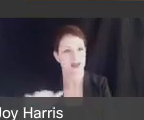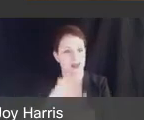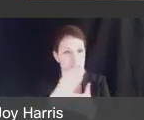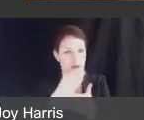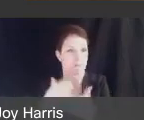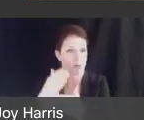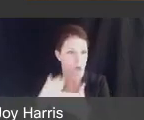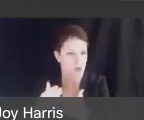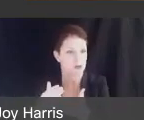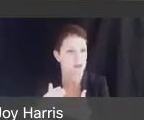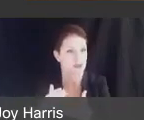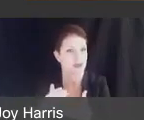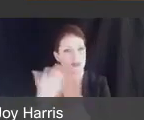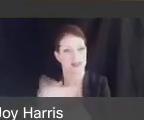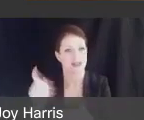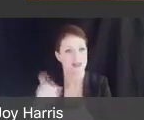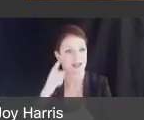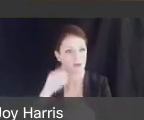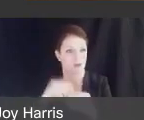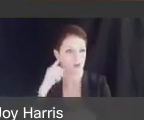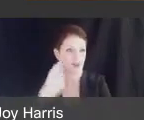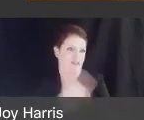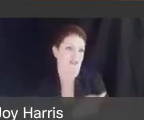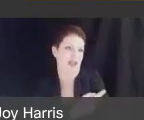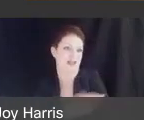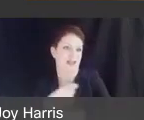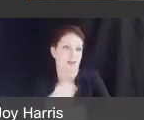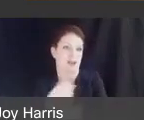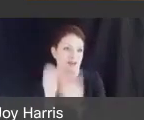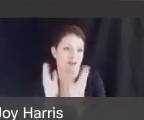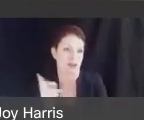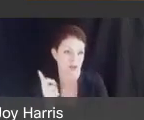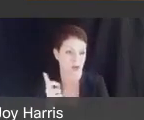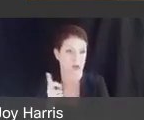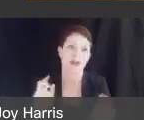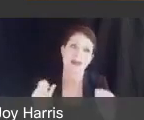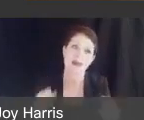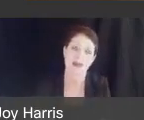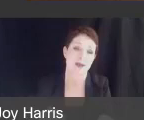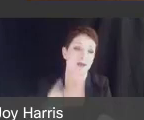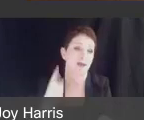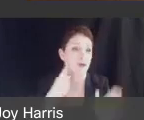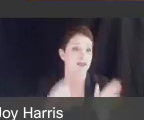are being used in the vaccine manufacturer and that could be, you know, the actual drug components